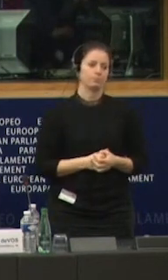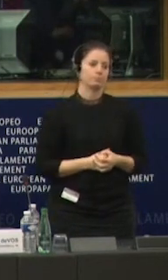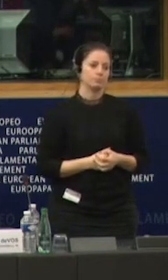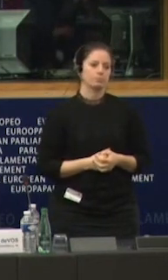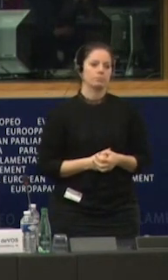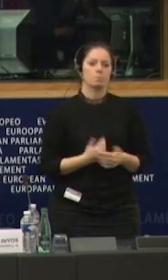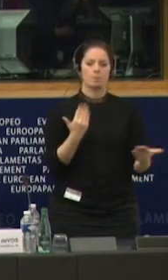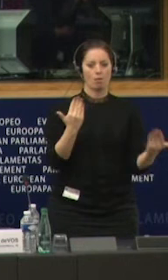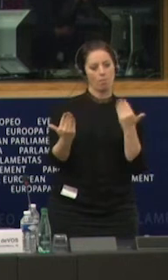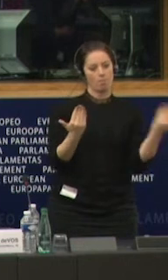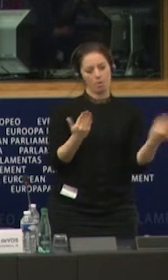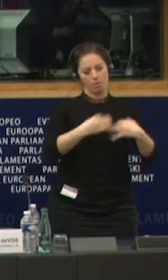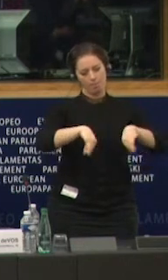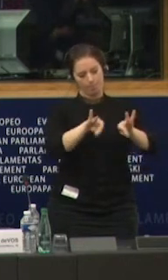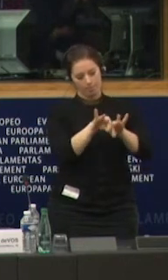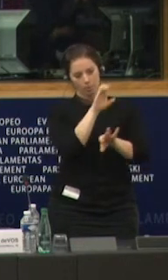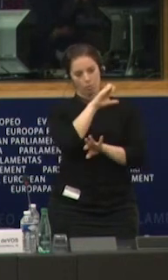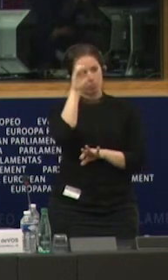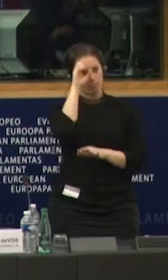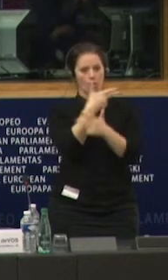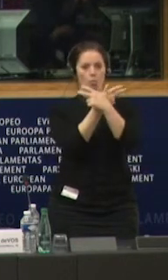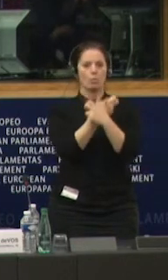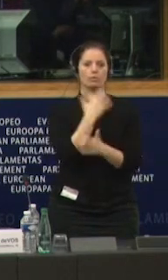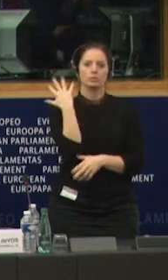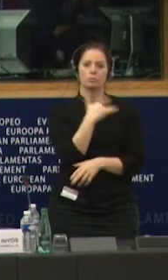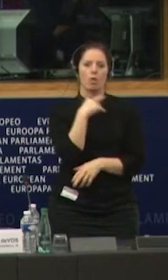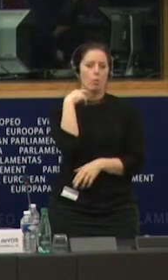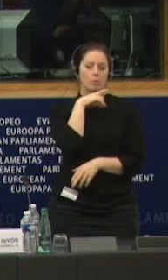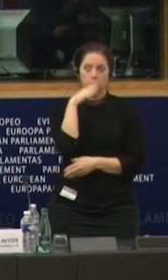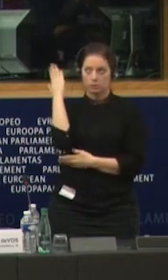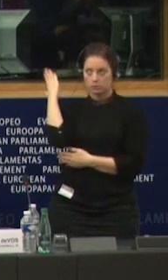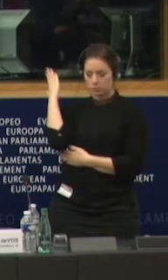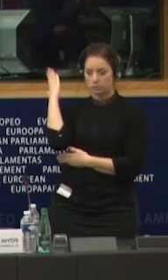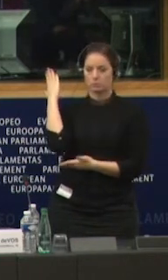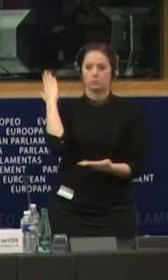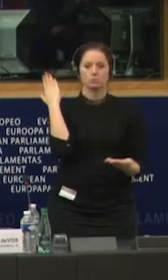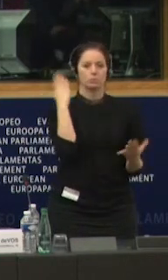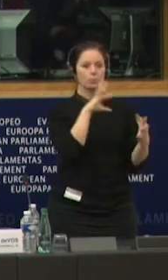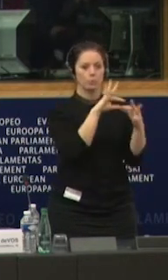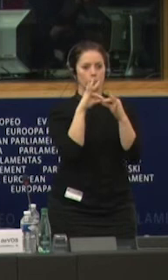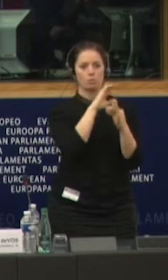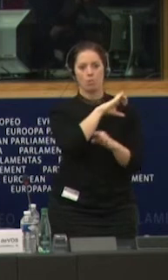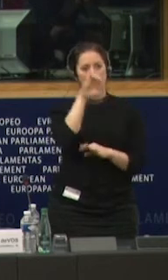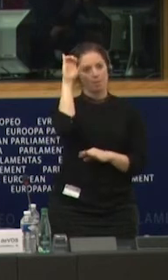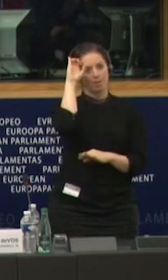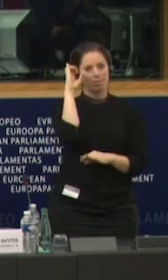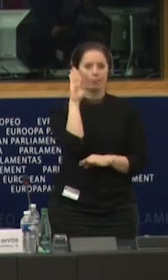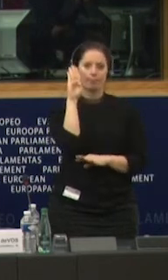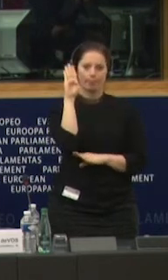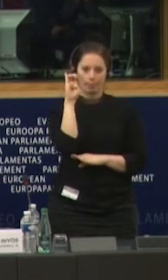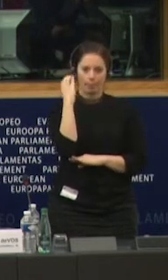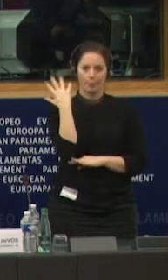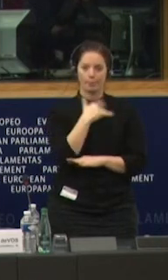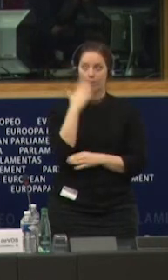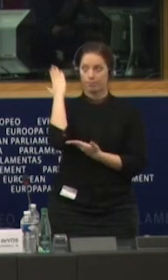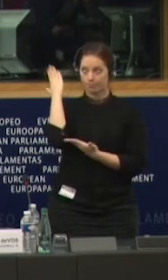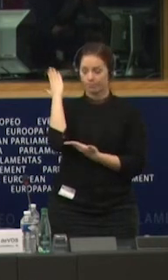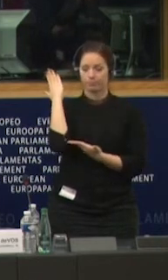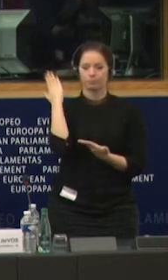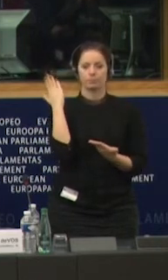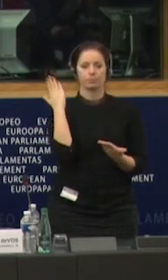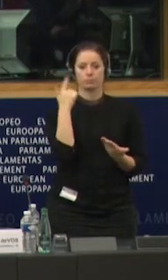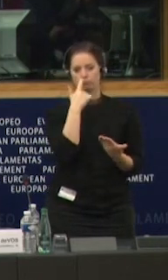The educational system is highly selective. It means young people are obliged to choose very early.